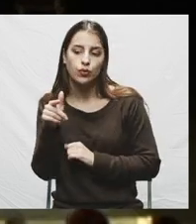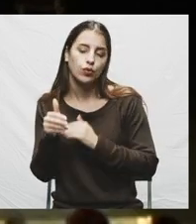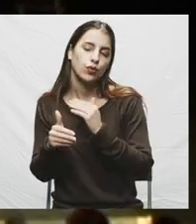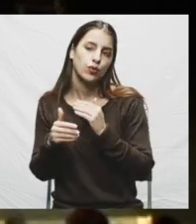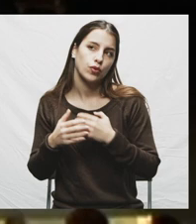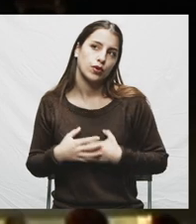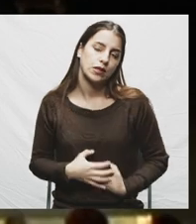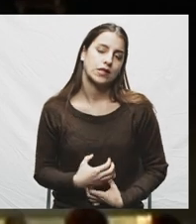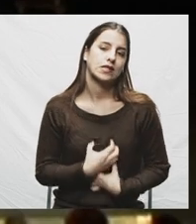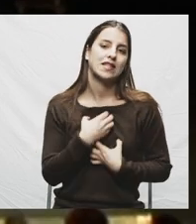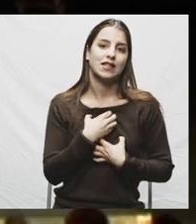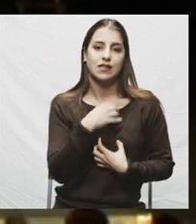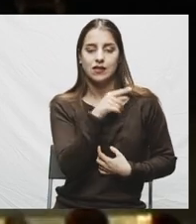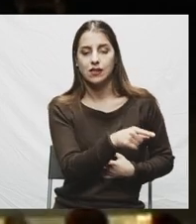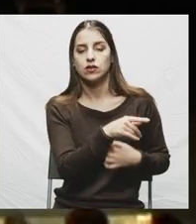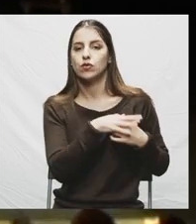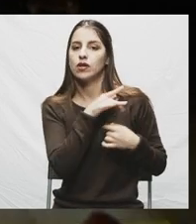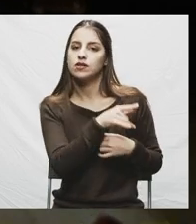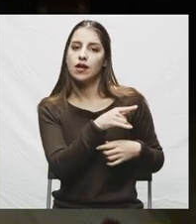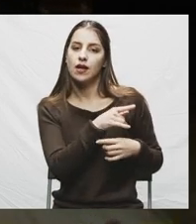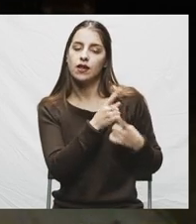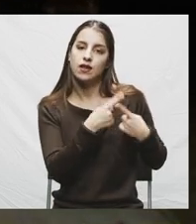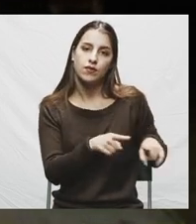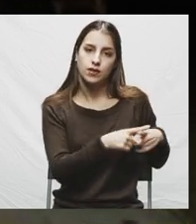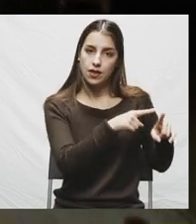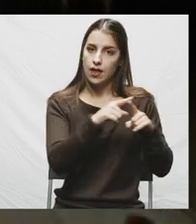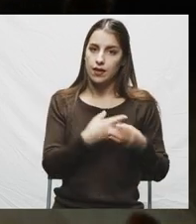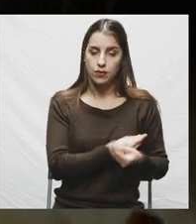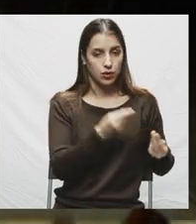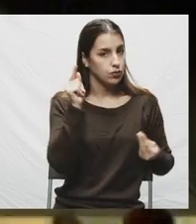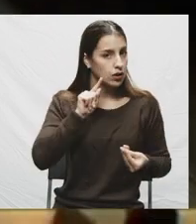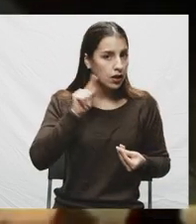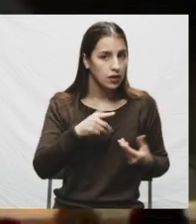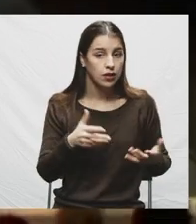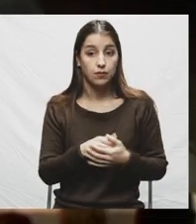cope with that? How ... is that diversity important